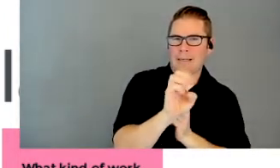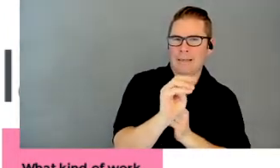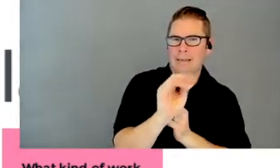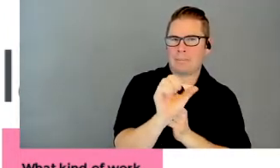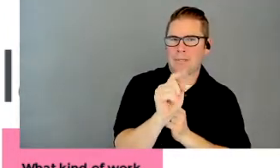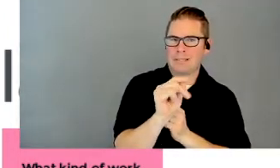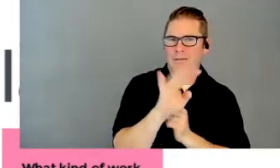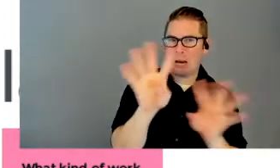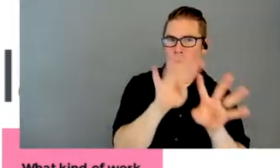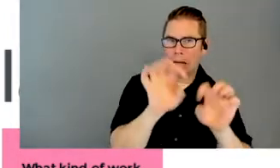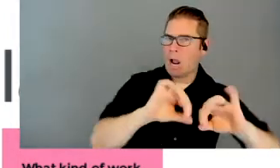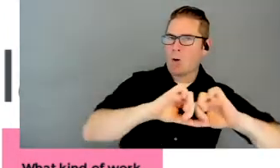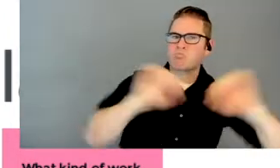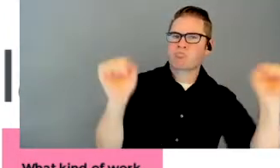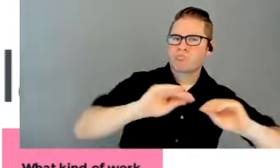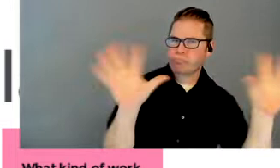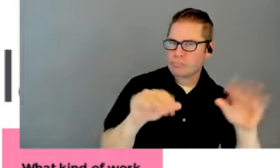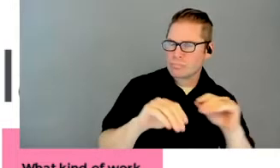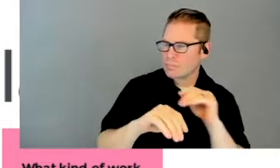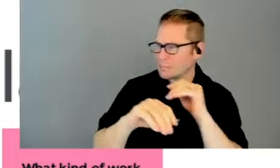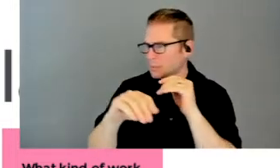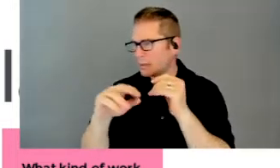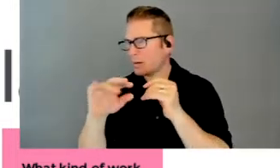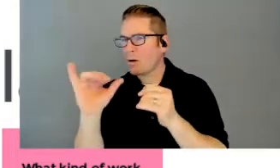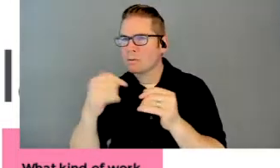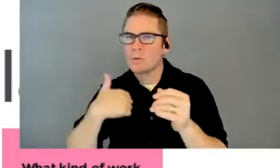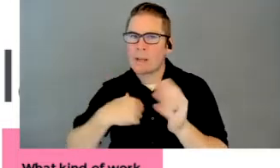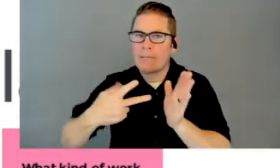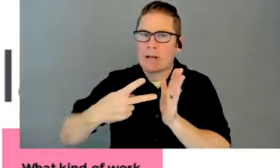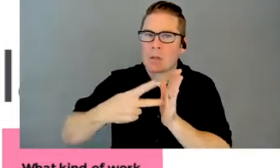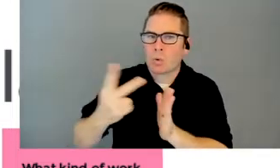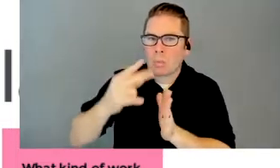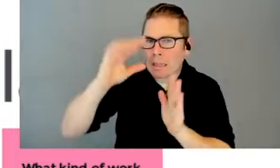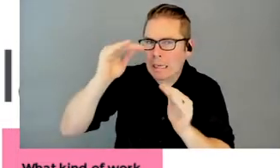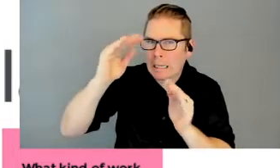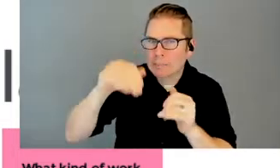We've got a lot of duplicate expectations and how to contact me